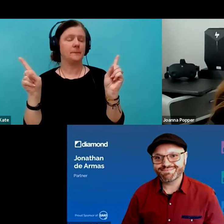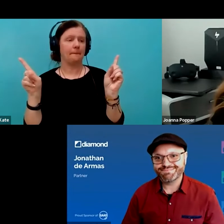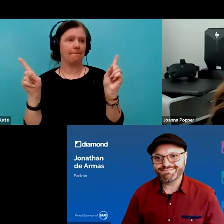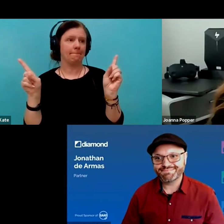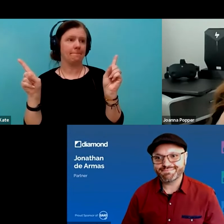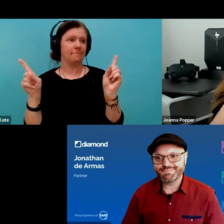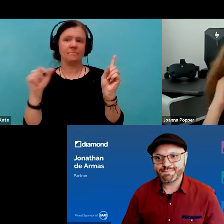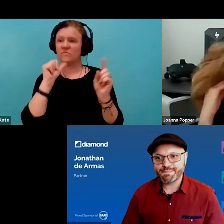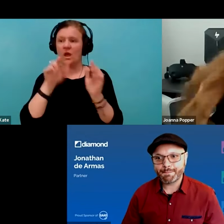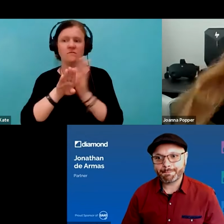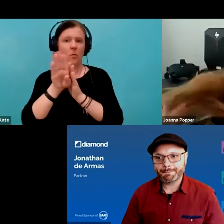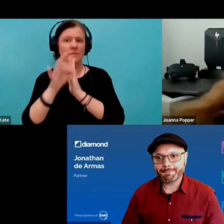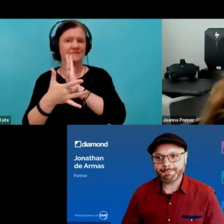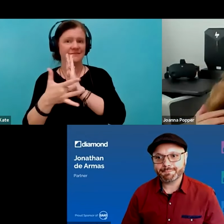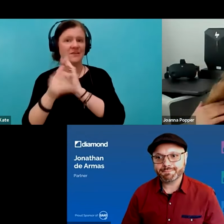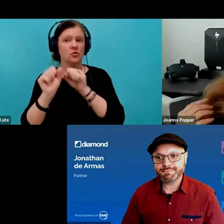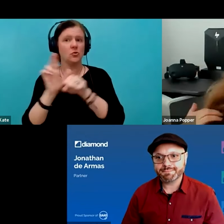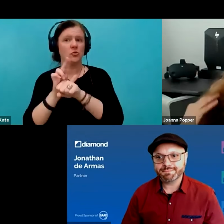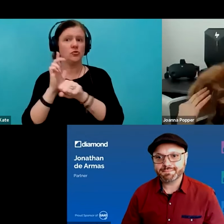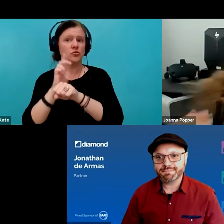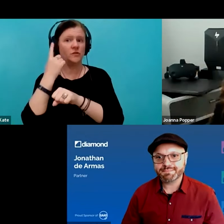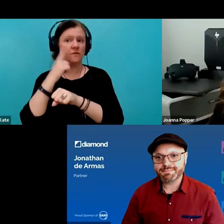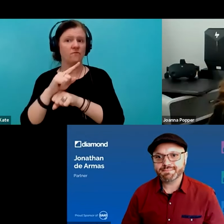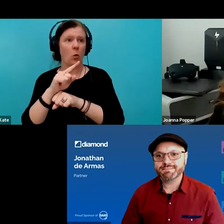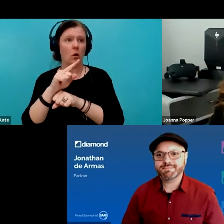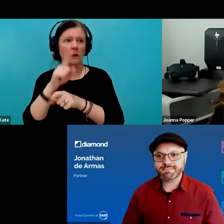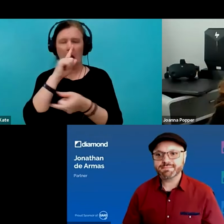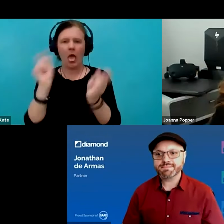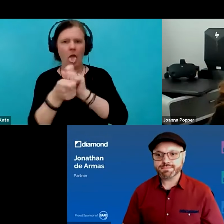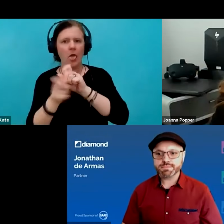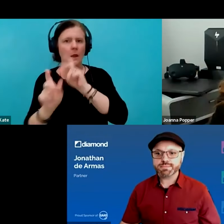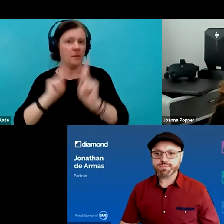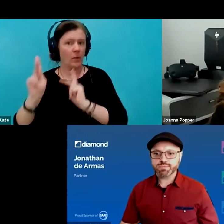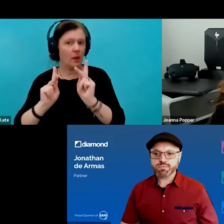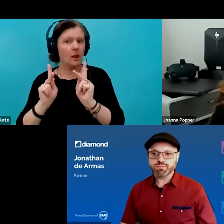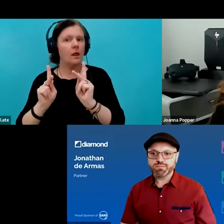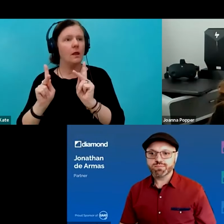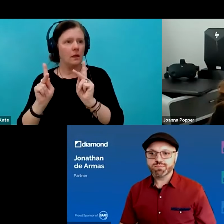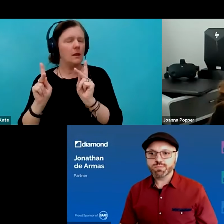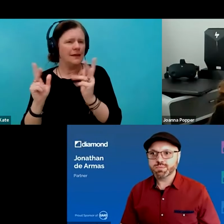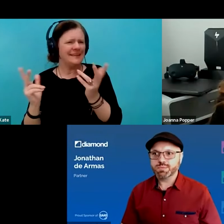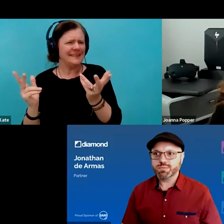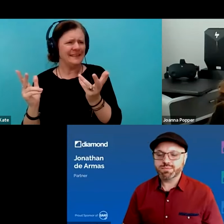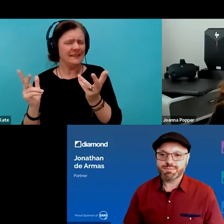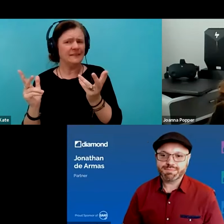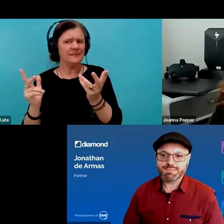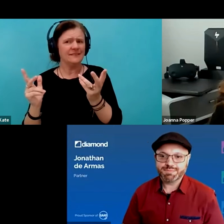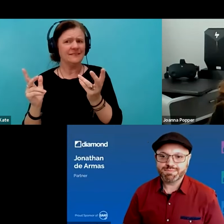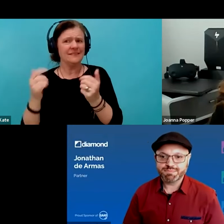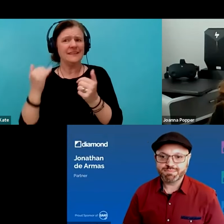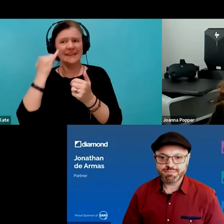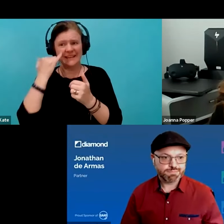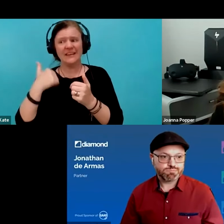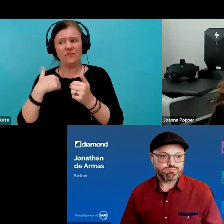developing technology that can be used for nefarious purposes and so Christina Heller: I just want to say that you know, as we move into the VR and AR